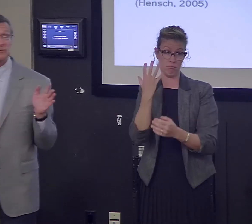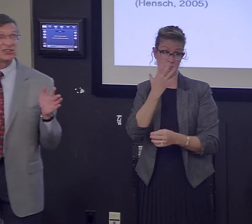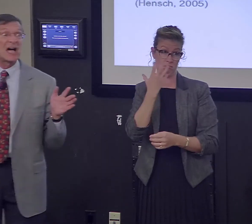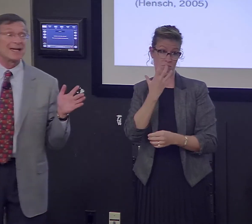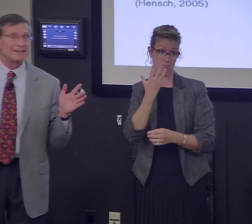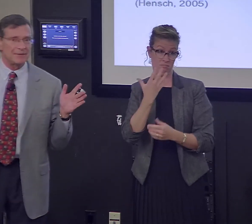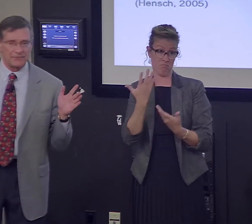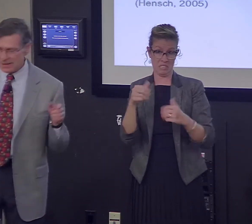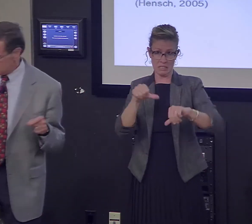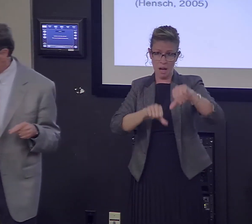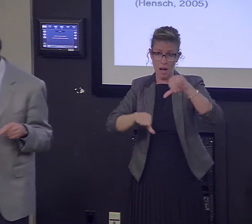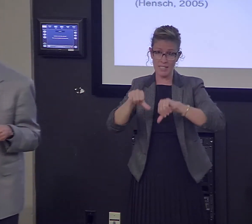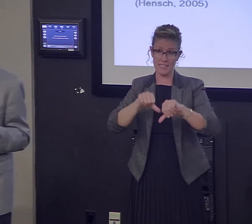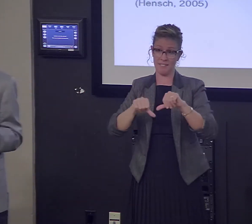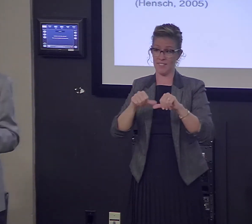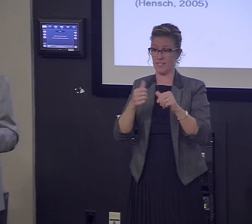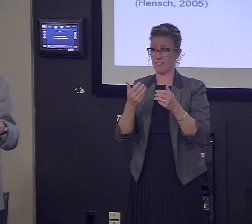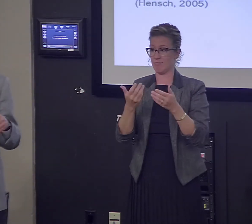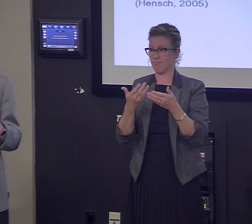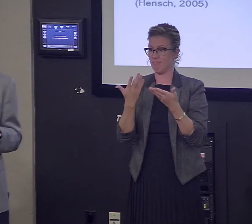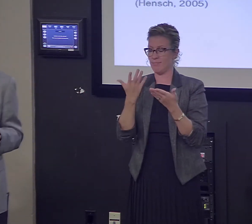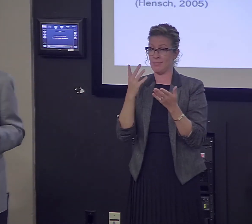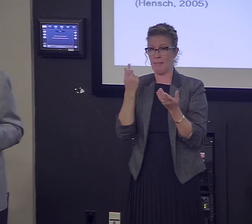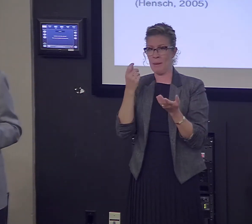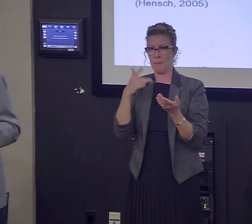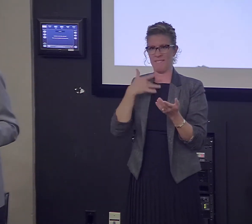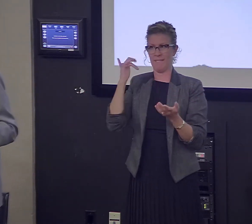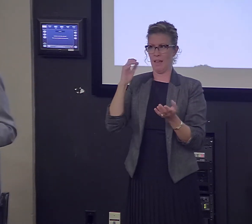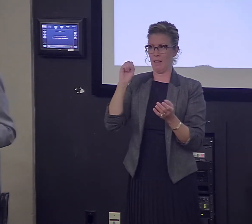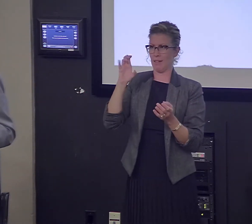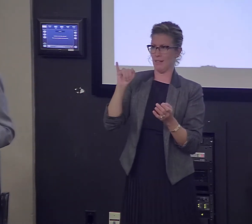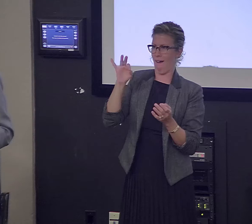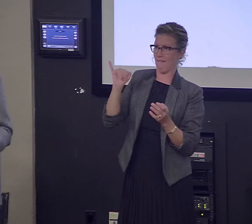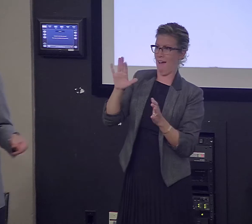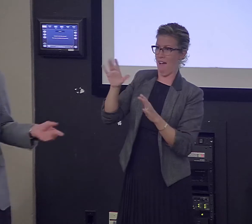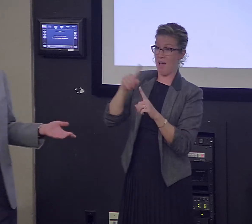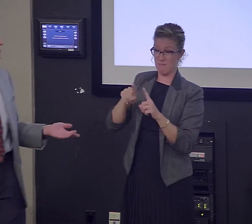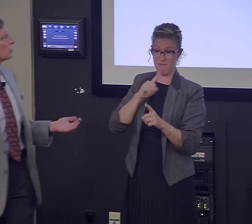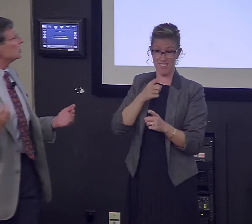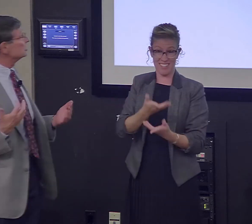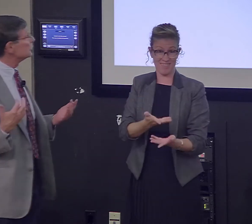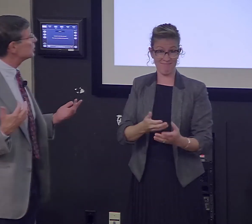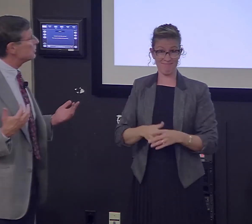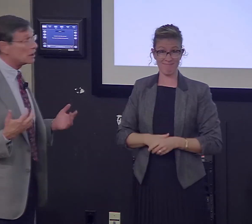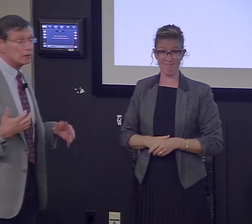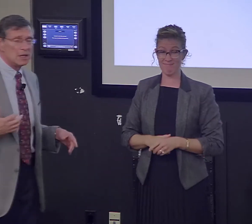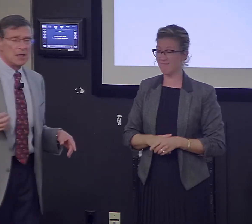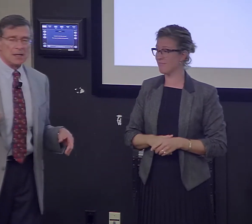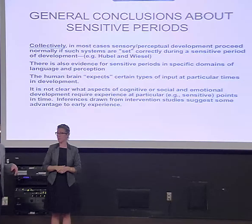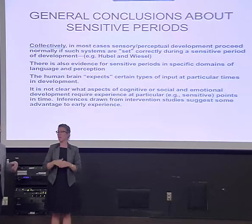of scientific fantasy kind of world. The general conclusion, though,